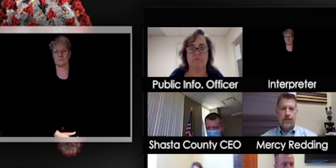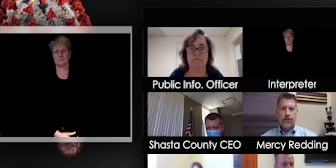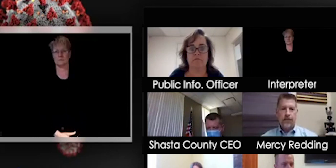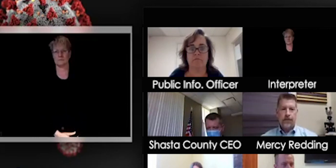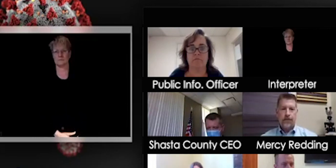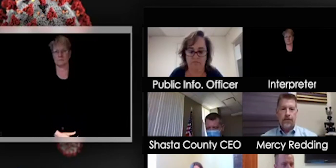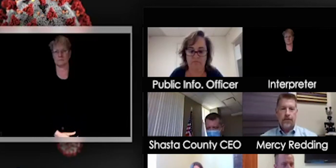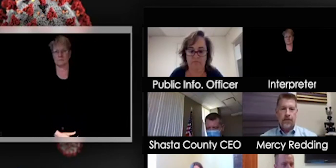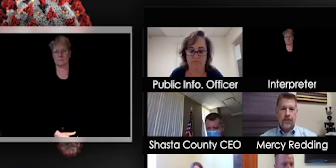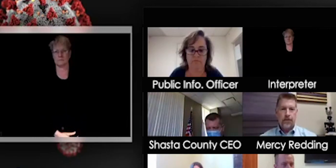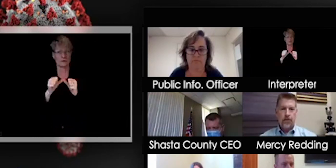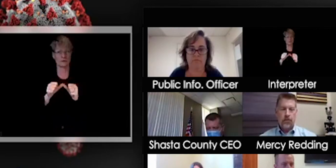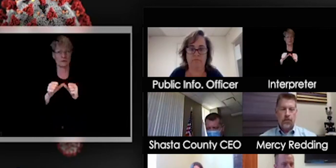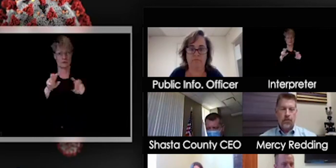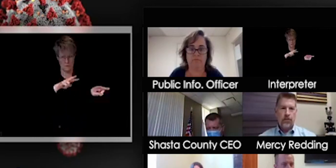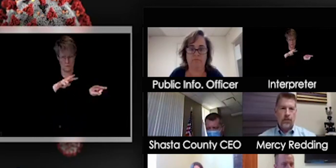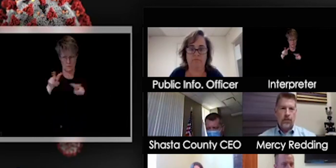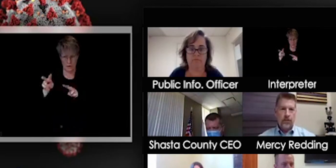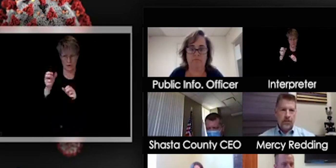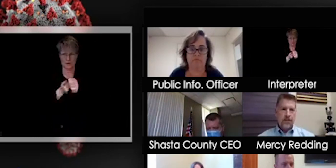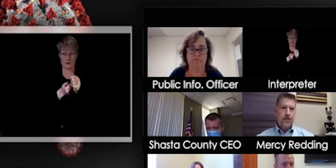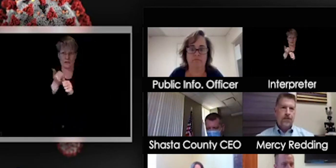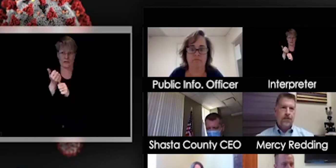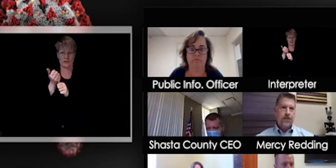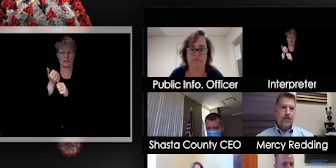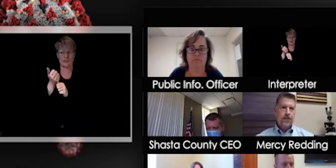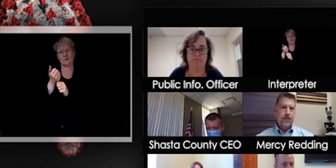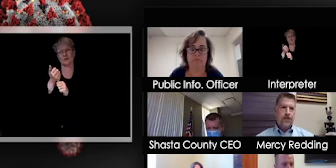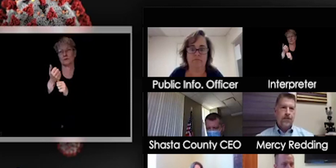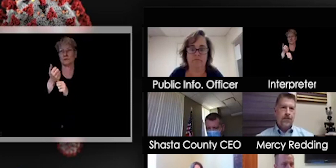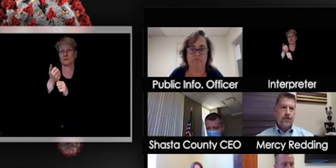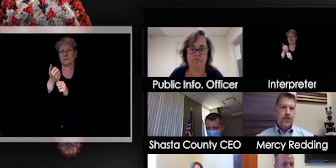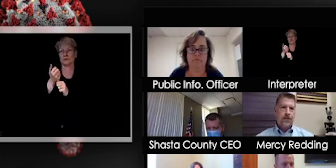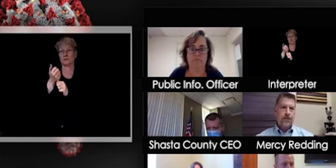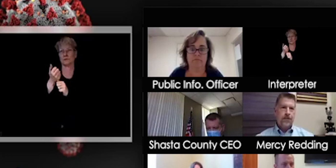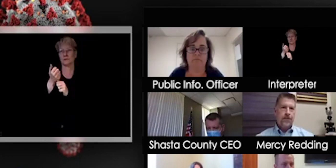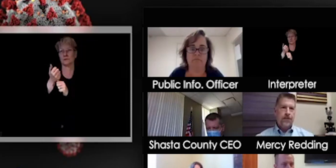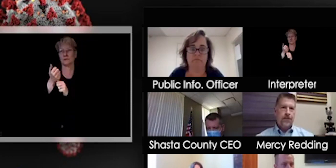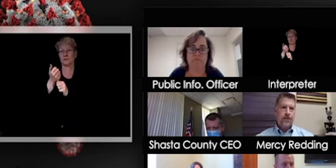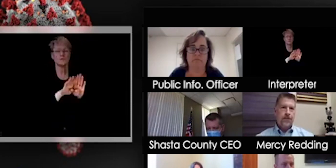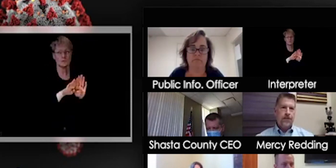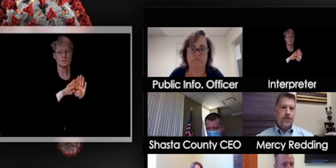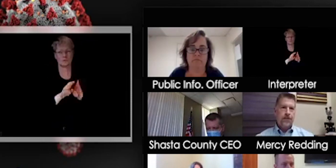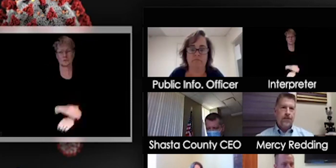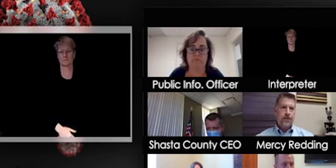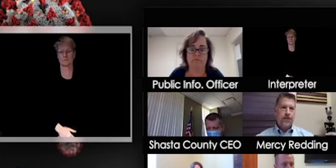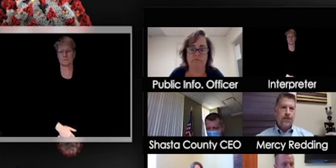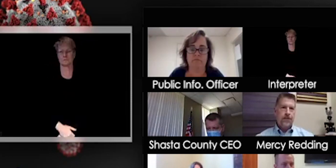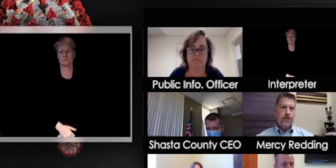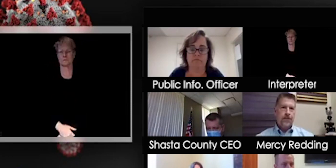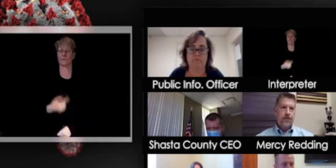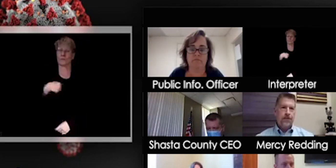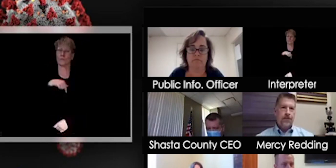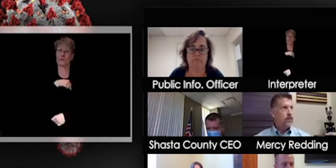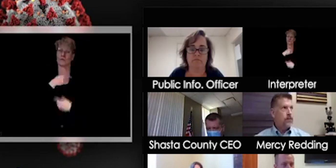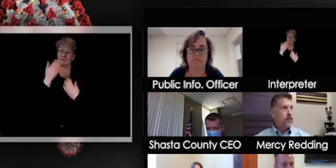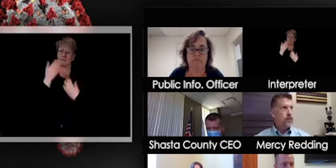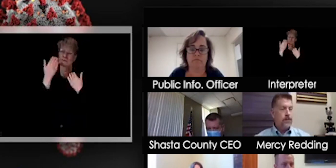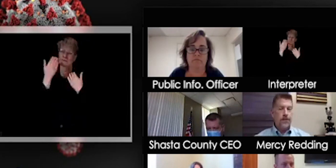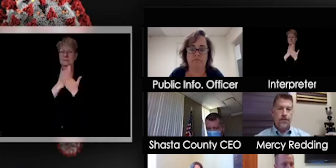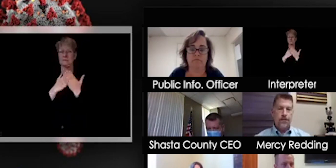effect now and some of those limited outdoor activities only, and others are completely